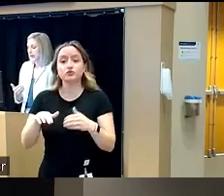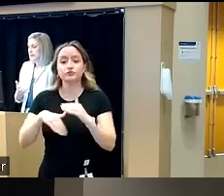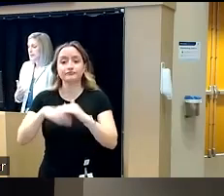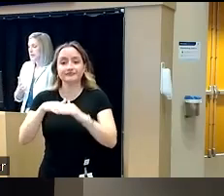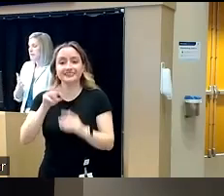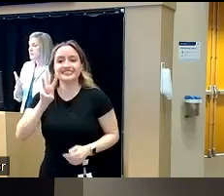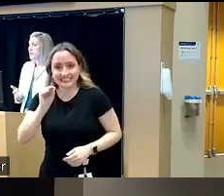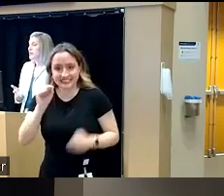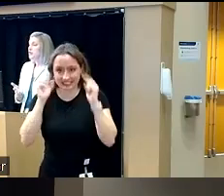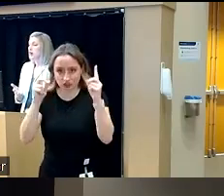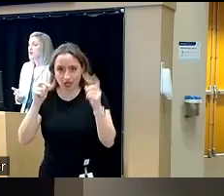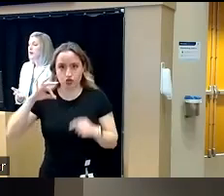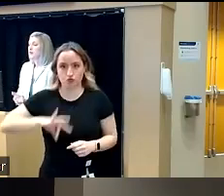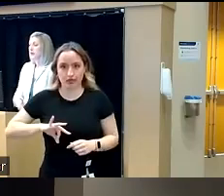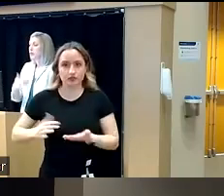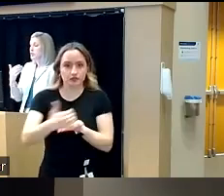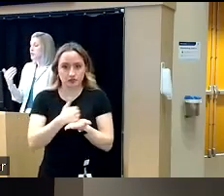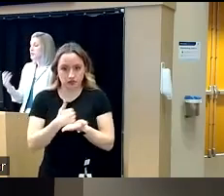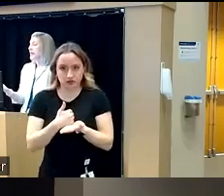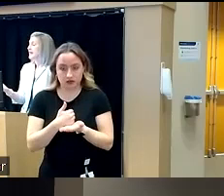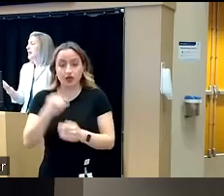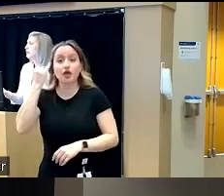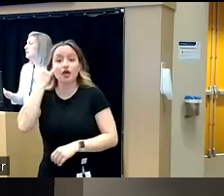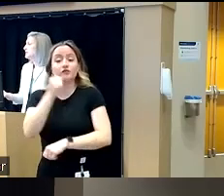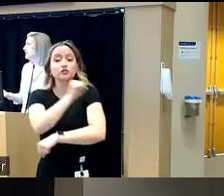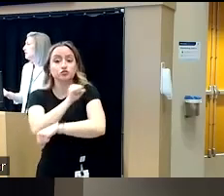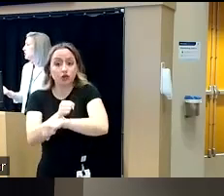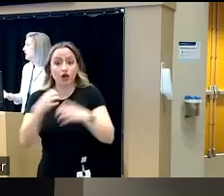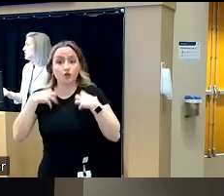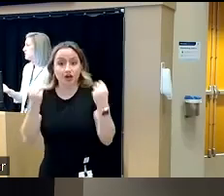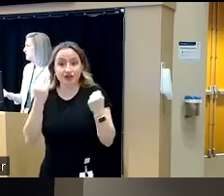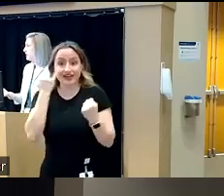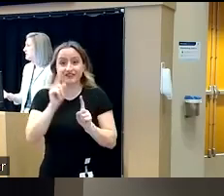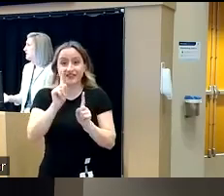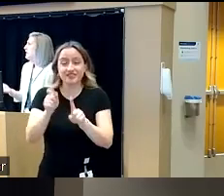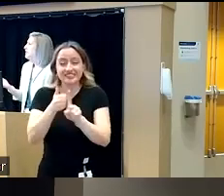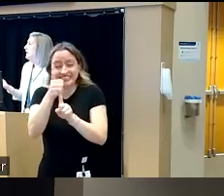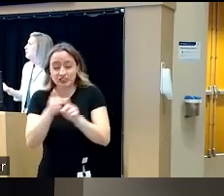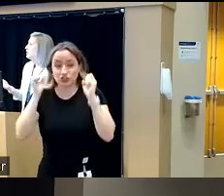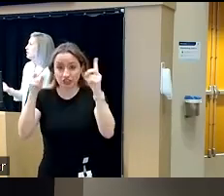and if someone at strong recovery were to attend every single educational series they